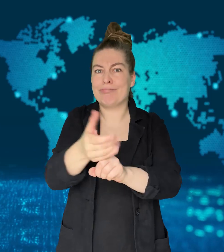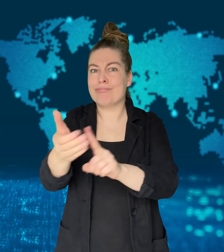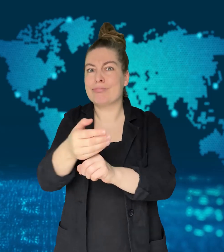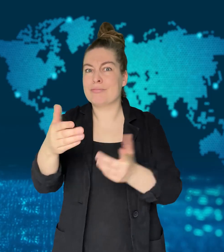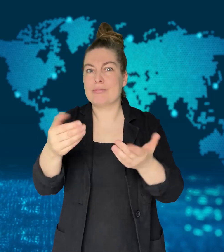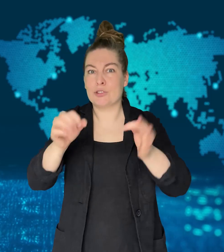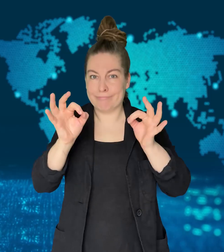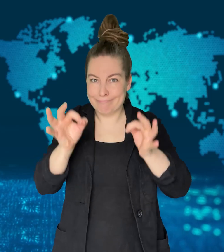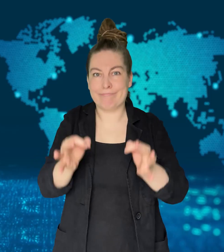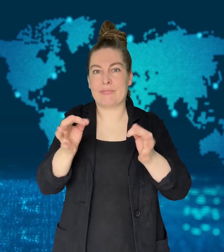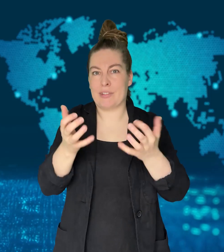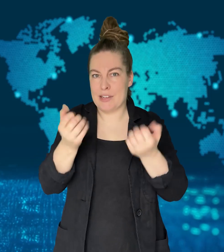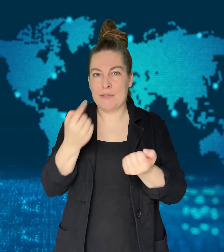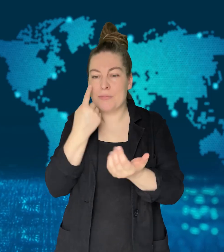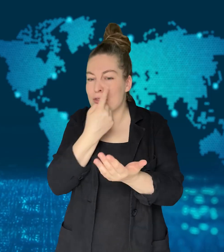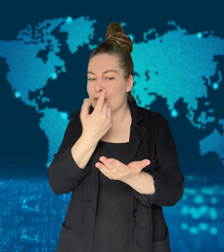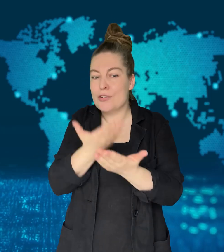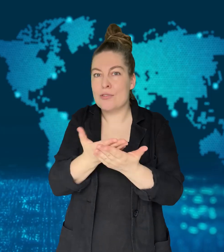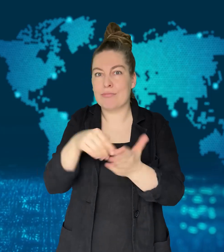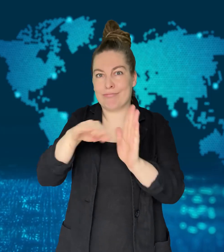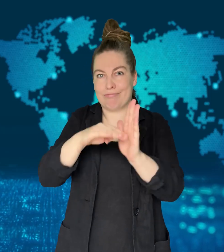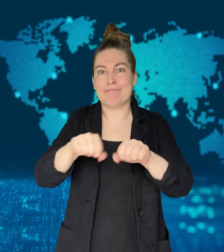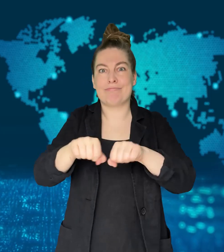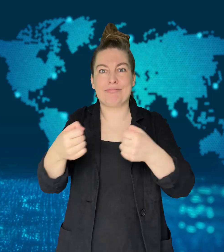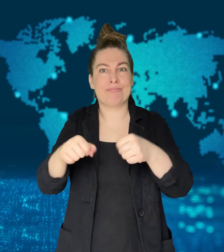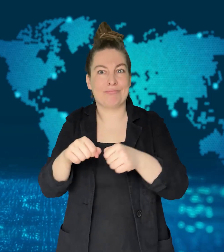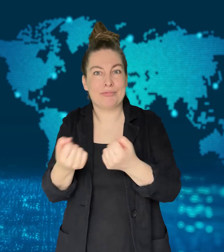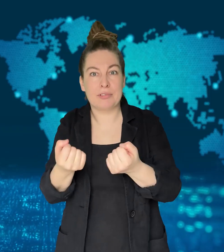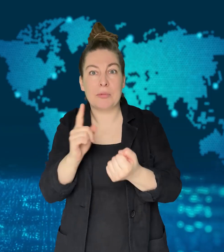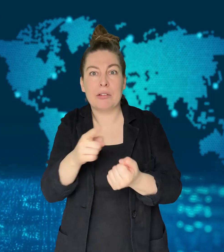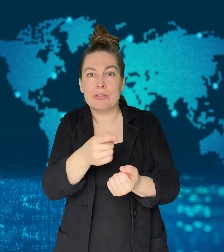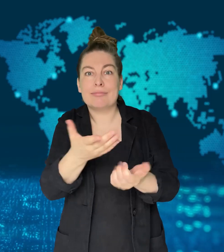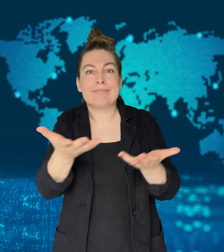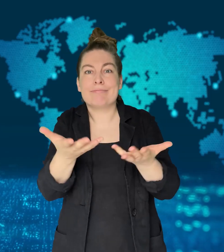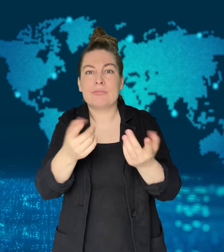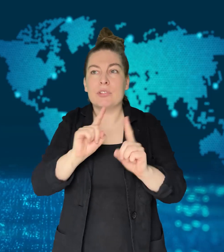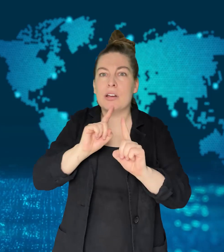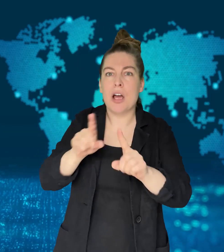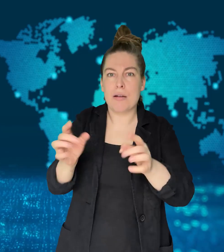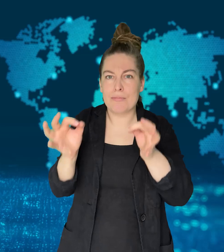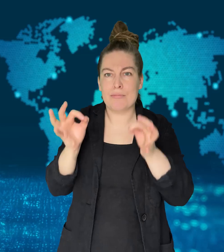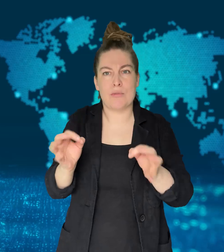Erdogan claimed that political slogans